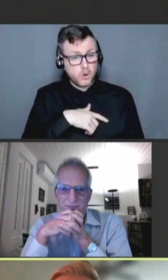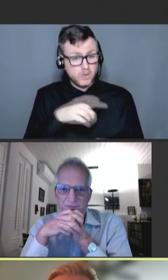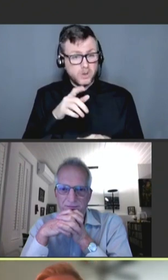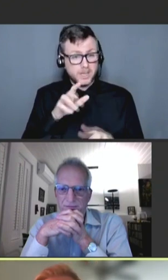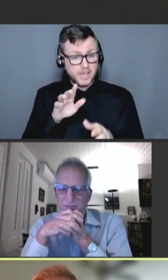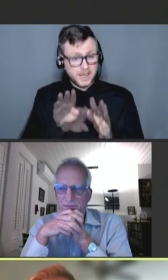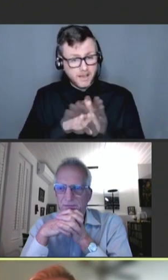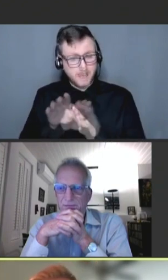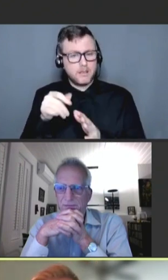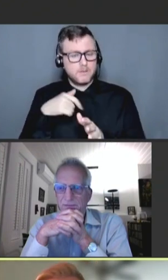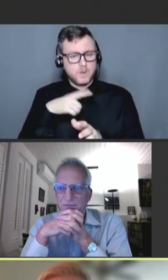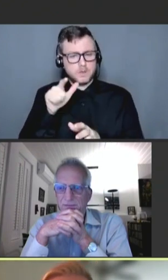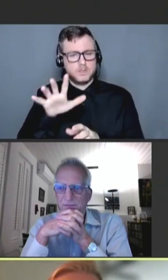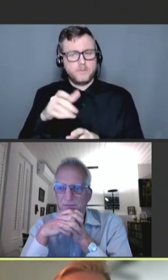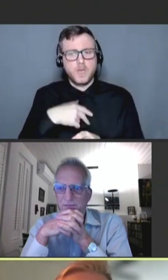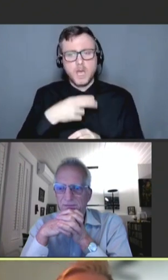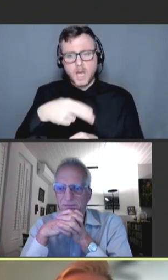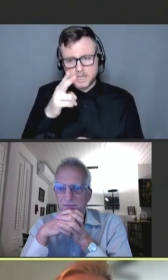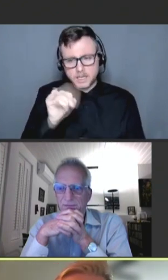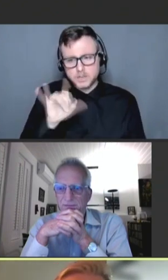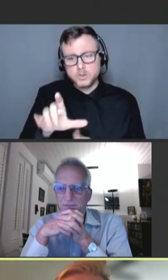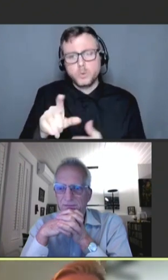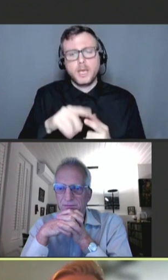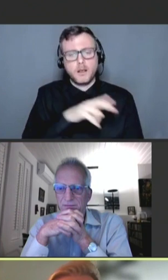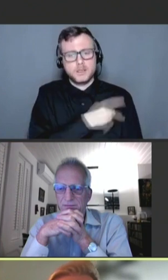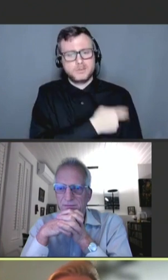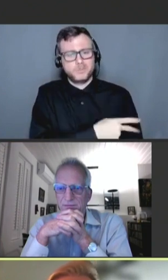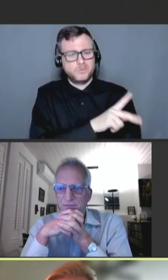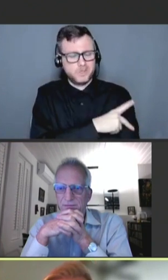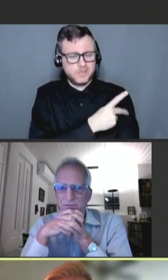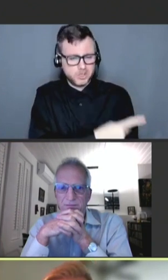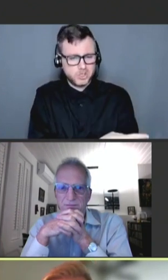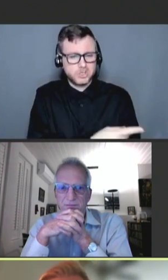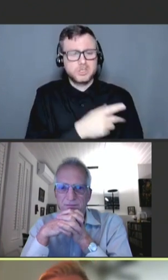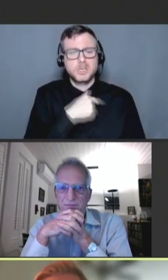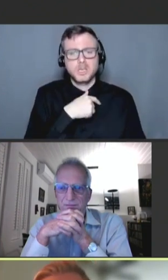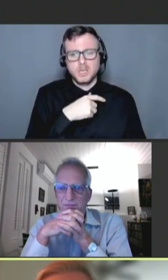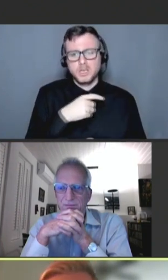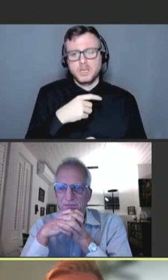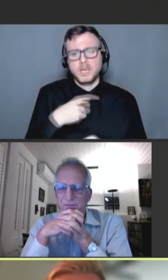in ICU patients, and then hospitalized patients, and followed by non-hospitalized patients.